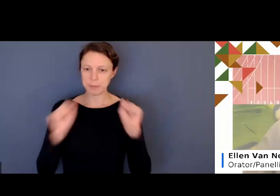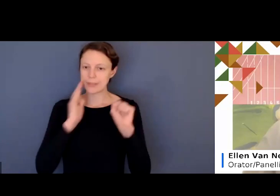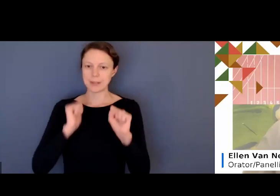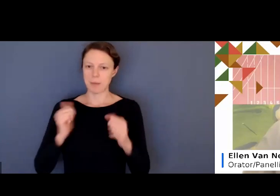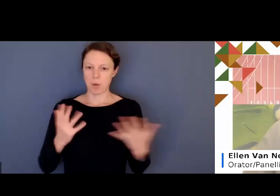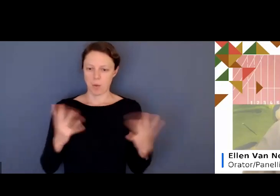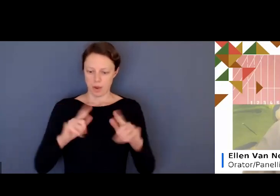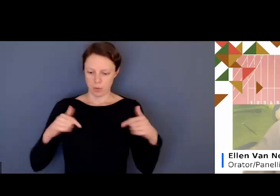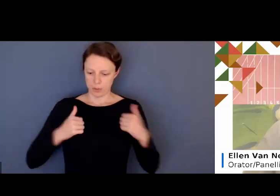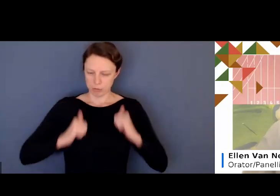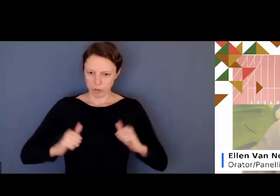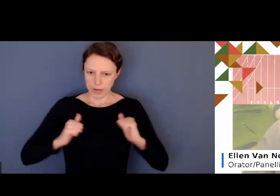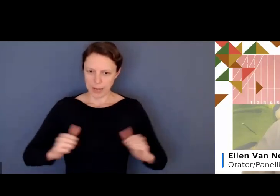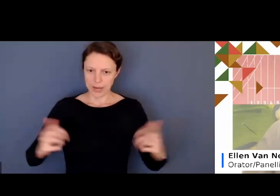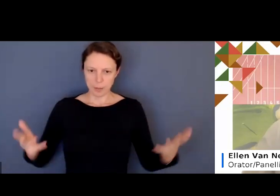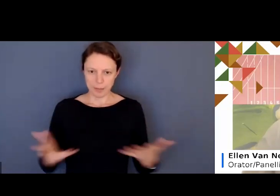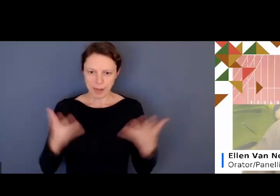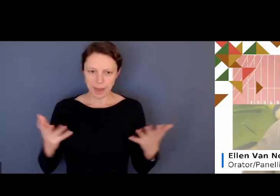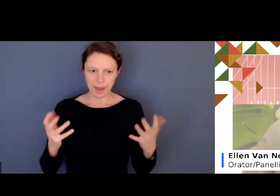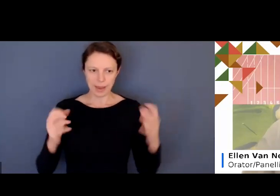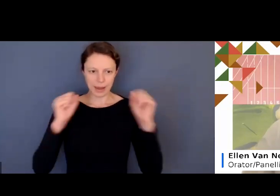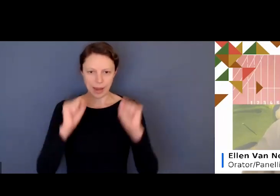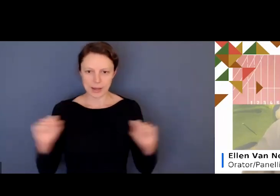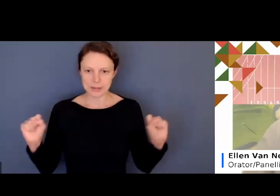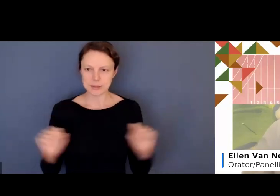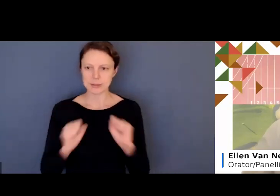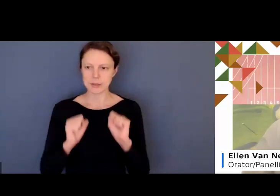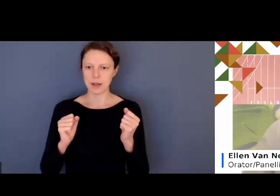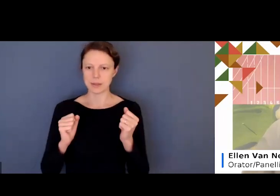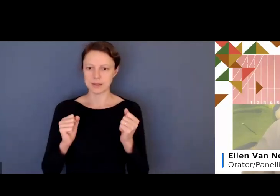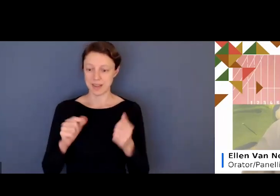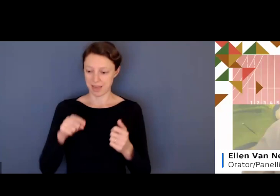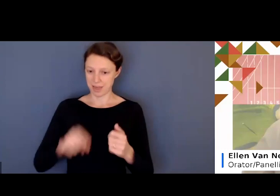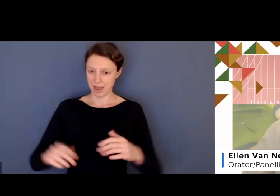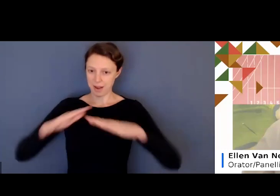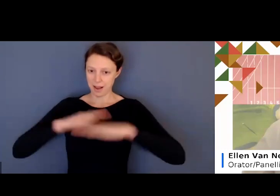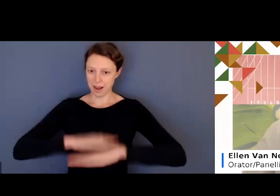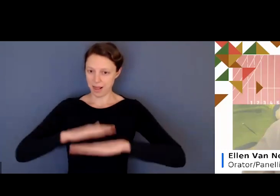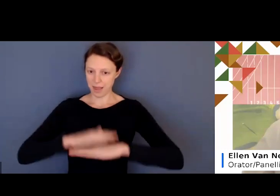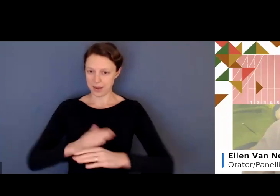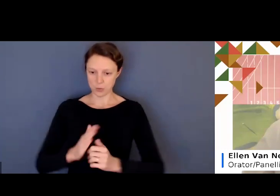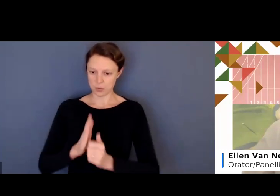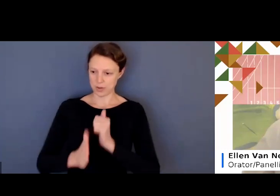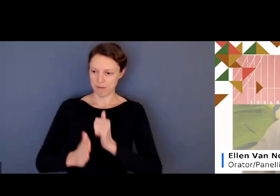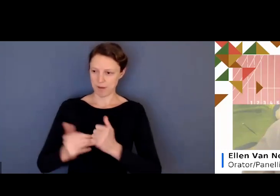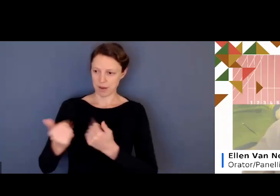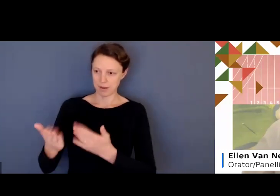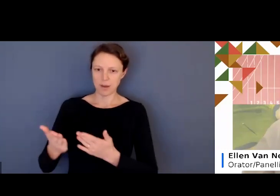play and exercise is unceded indigenous land